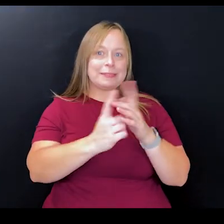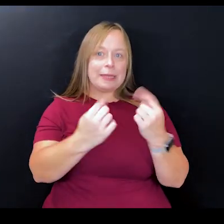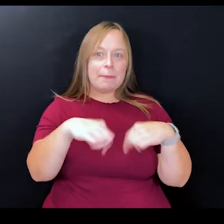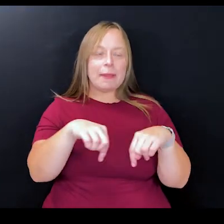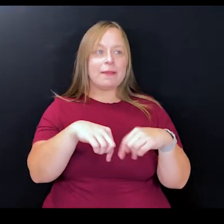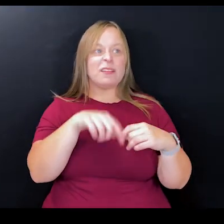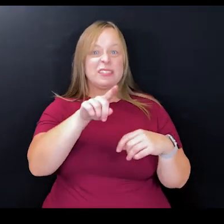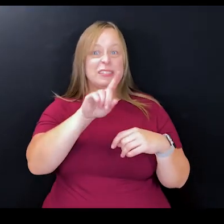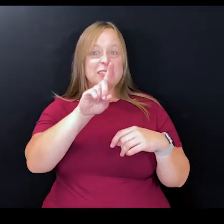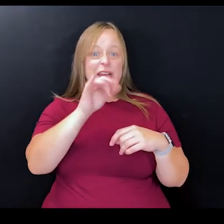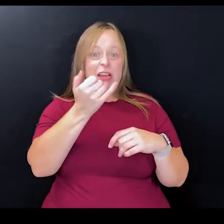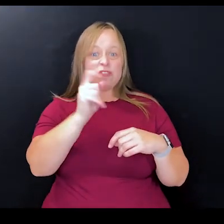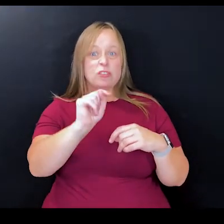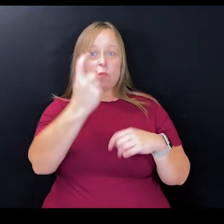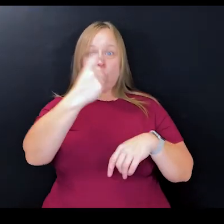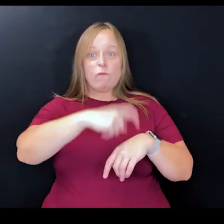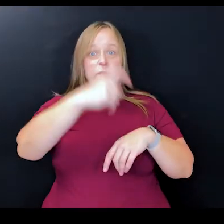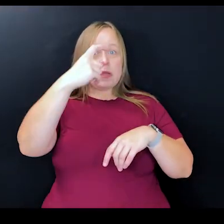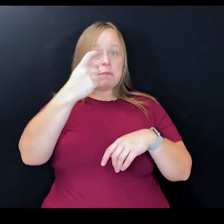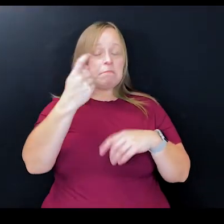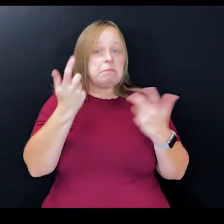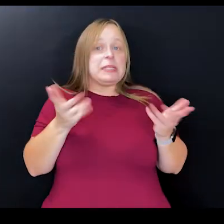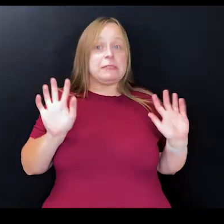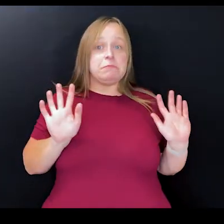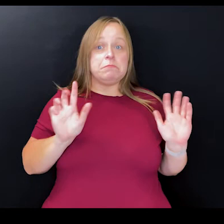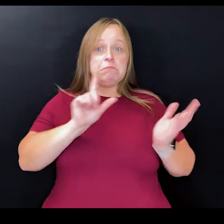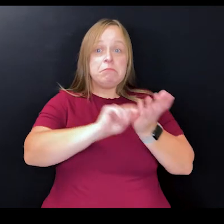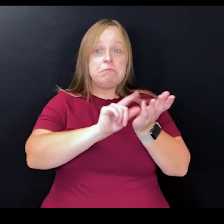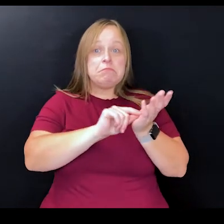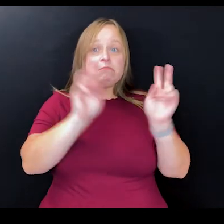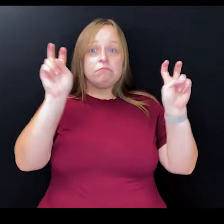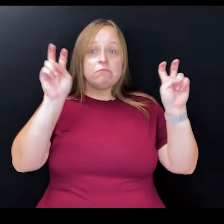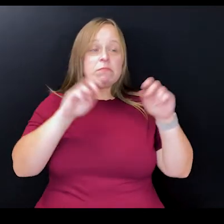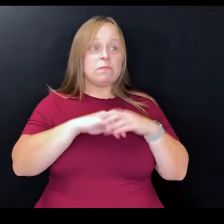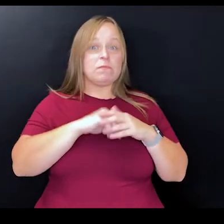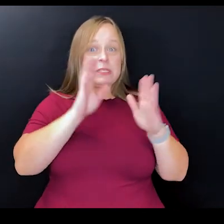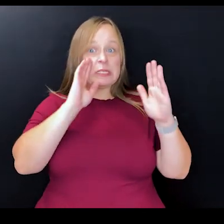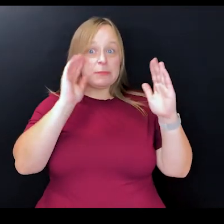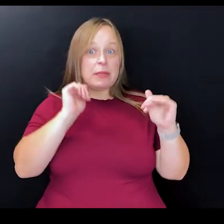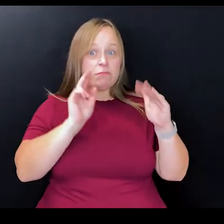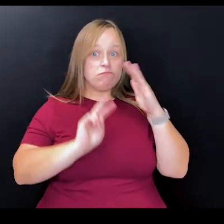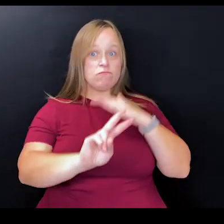is this digest going to be a one-time publication? What are we expecting as far as the next